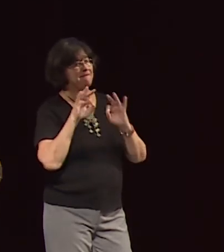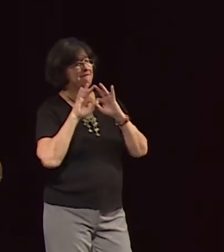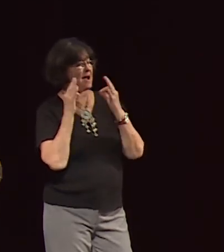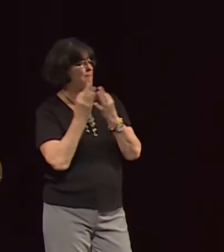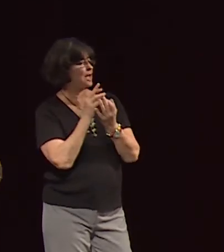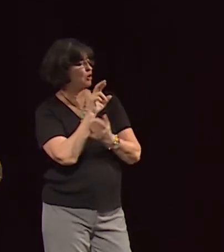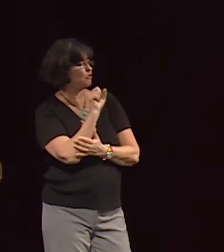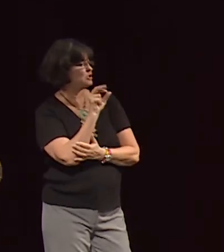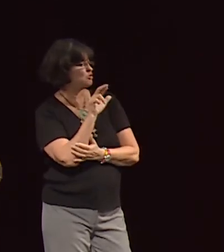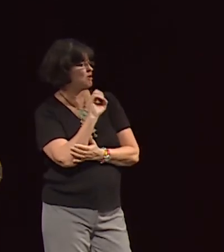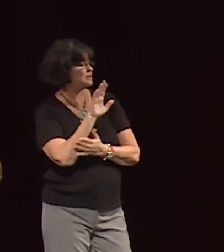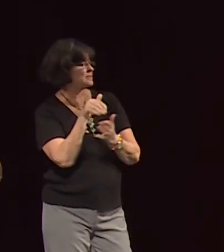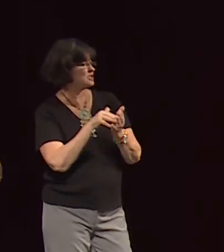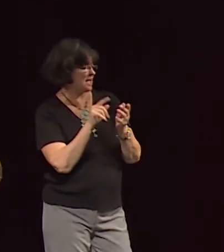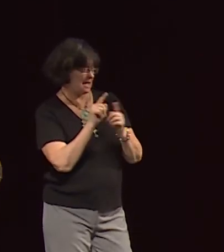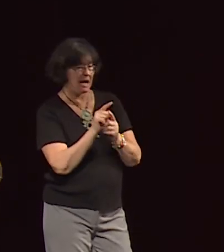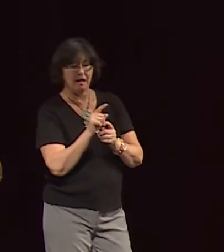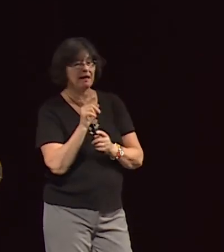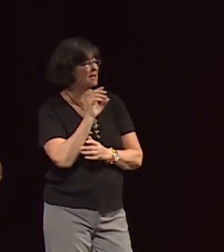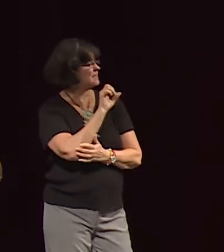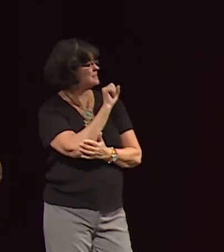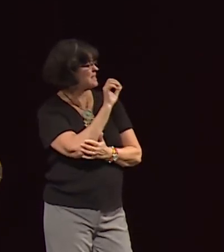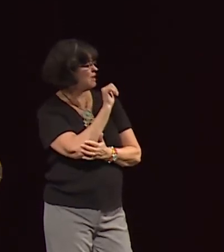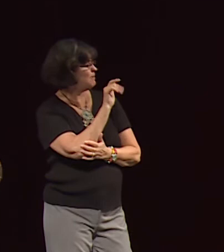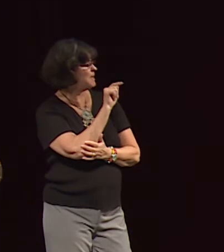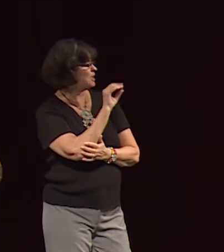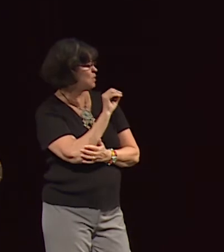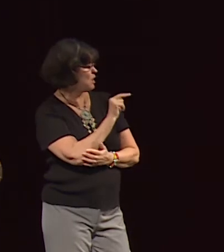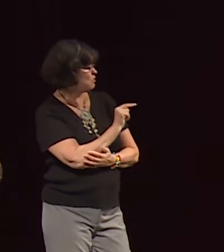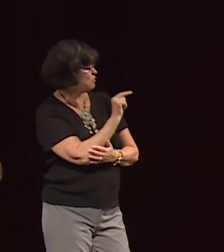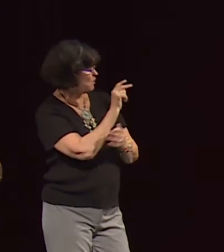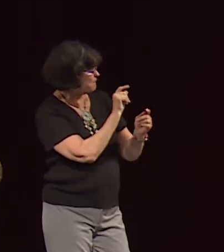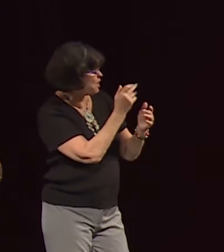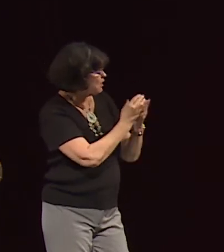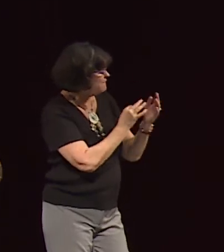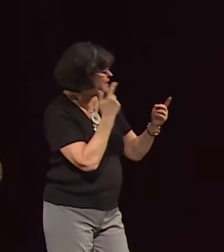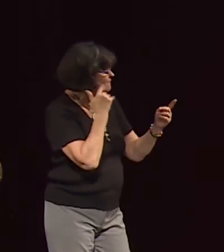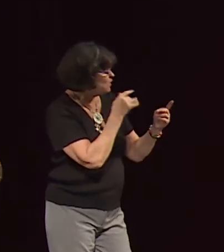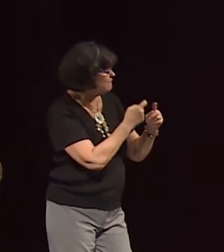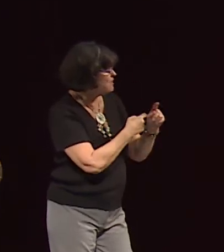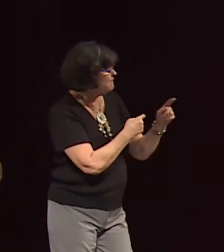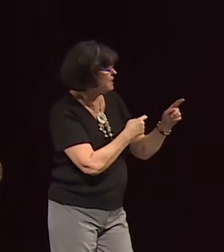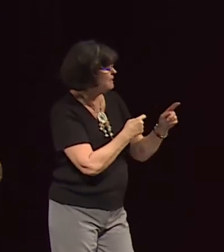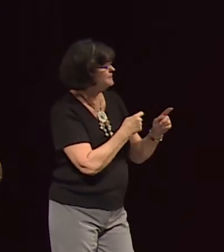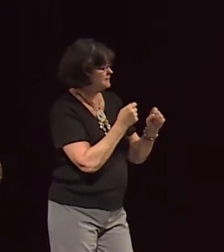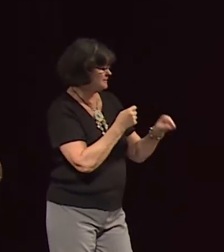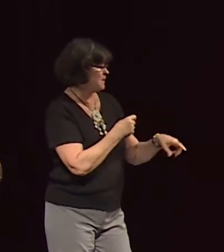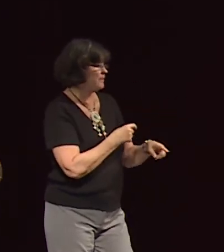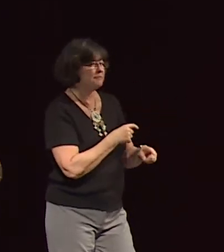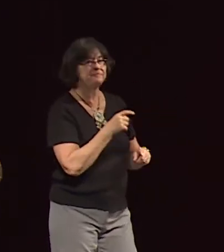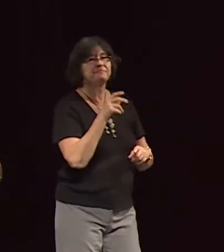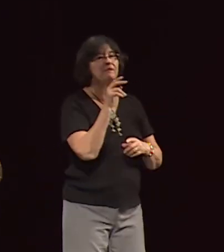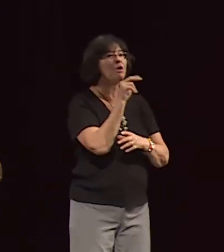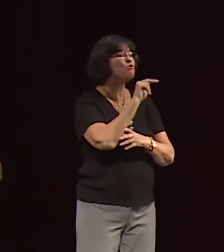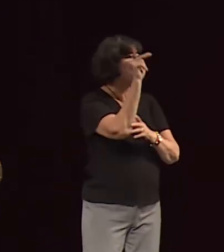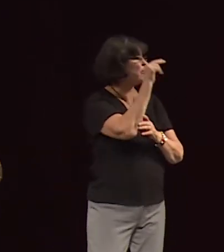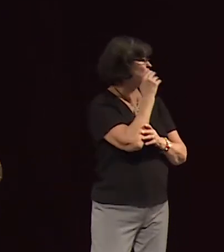a Deaf Family Resource Center in Sacramento. Where are you from? -I'm from the south.